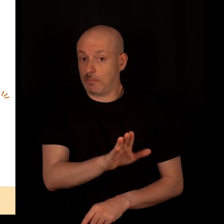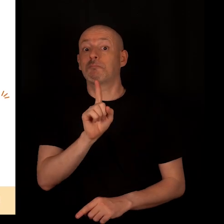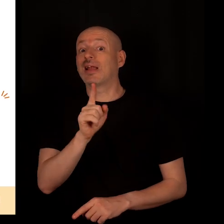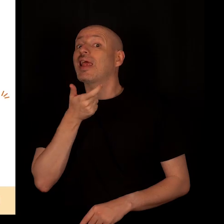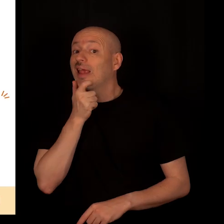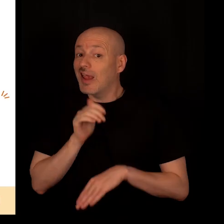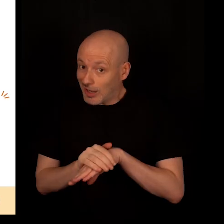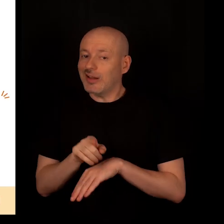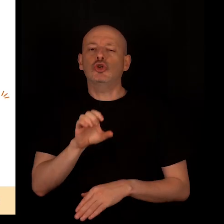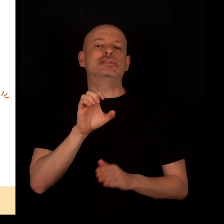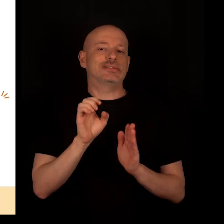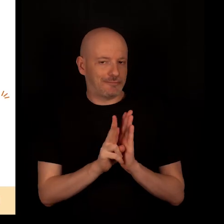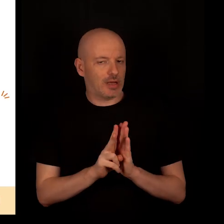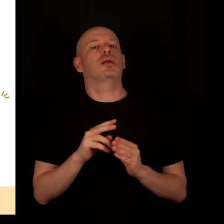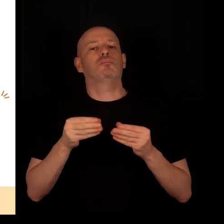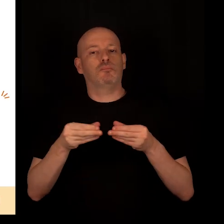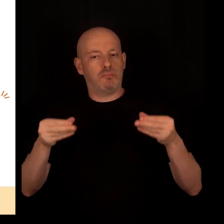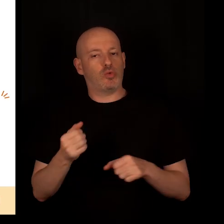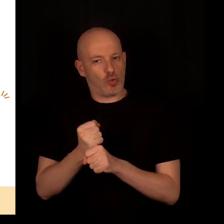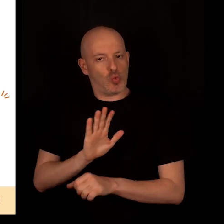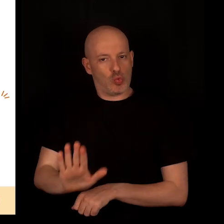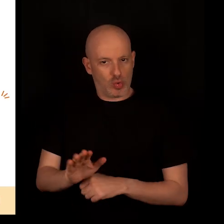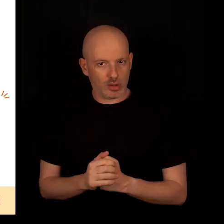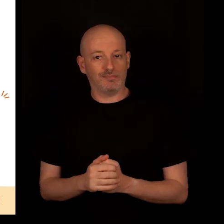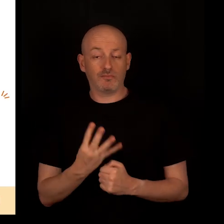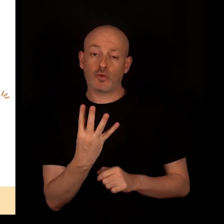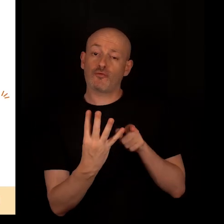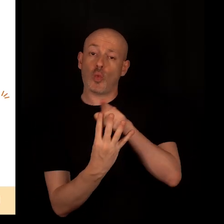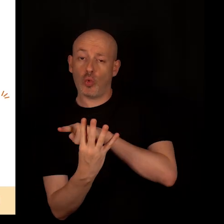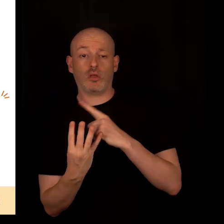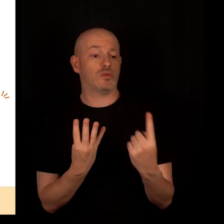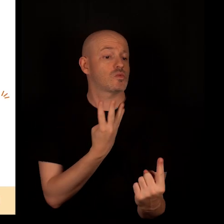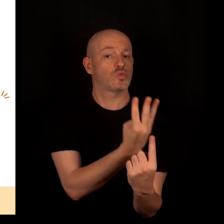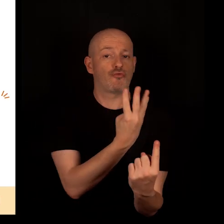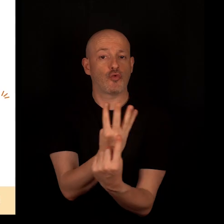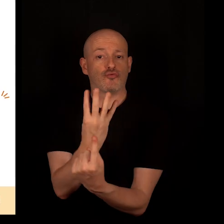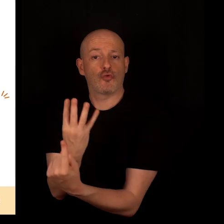and then in English, their CV and their portfolio. So 4 things for each resident.